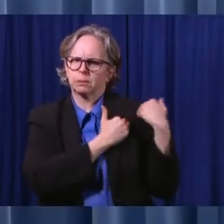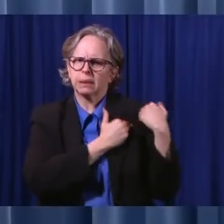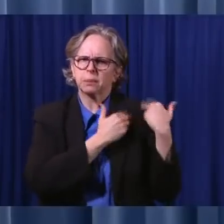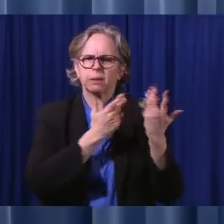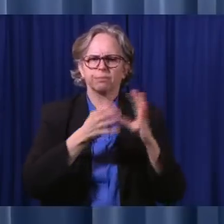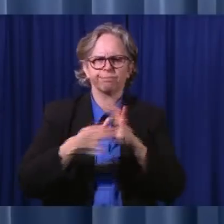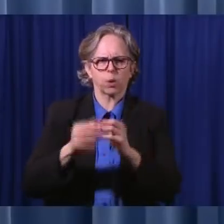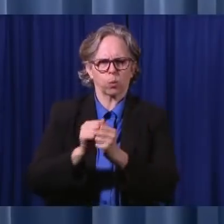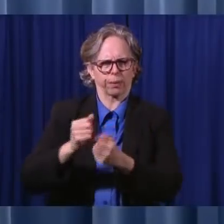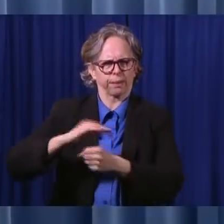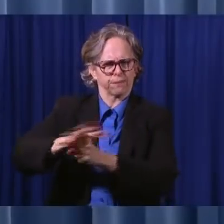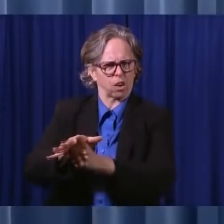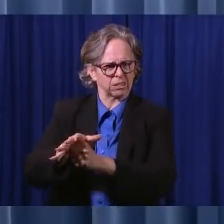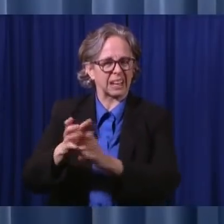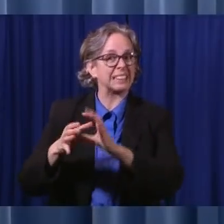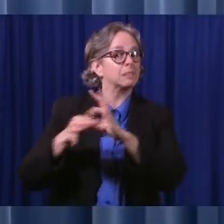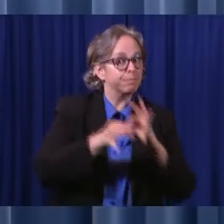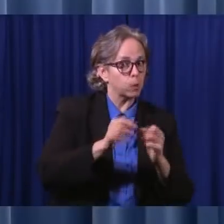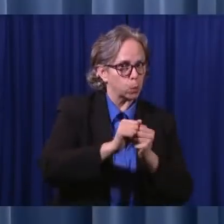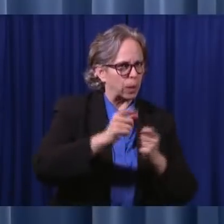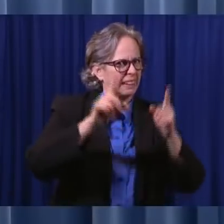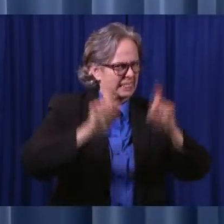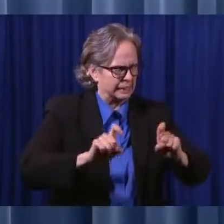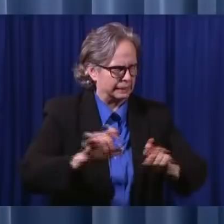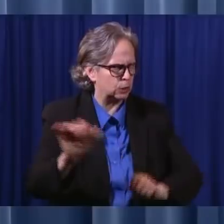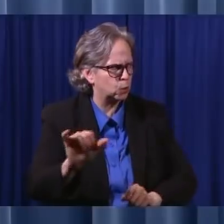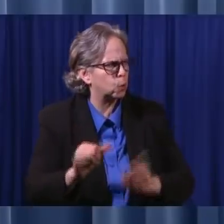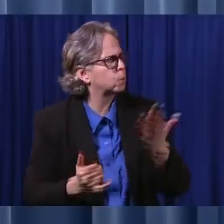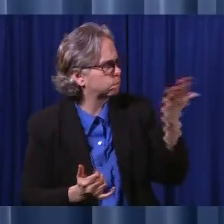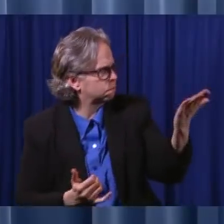CLARIFY AND TO MAKE IT VERY CLEAR ABOUT WHAT PHARMACIST